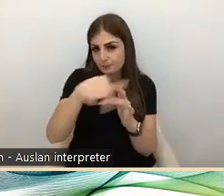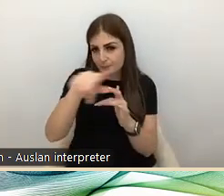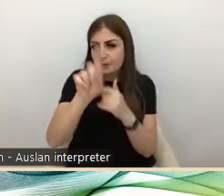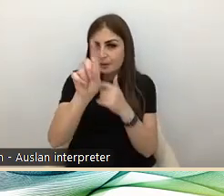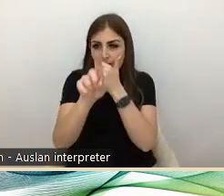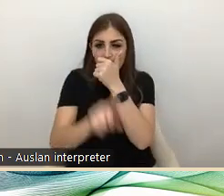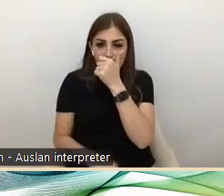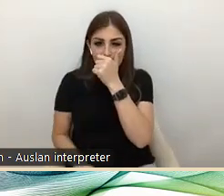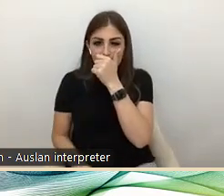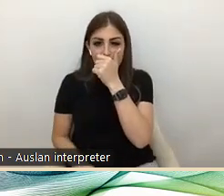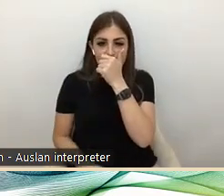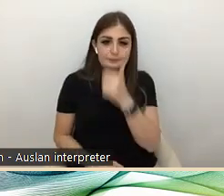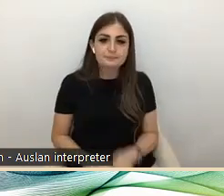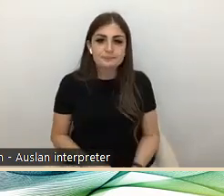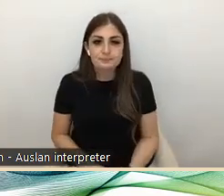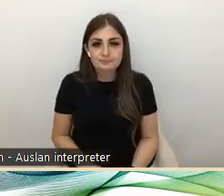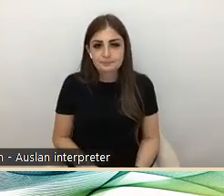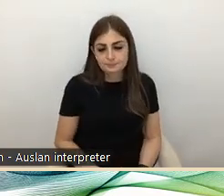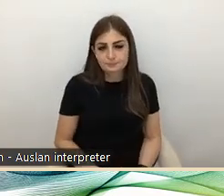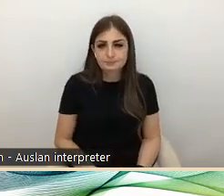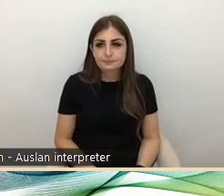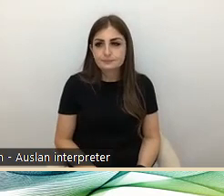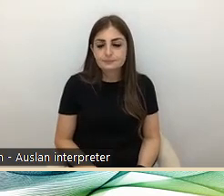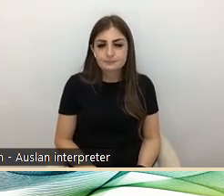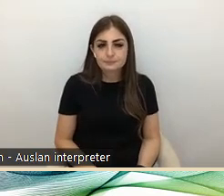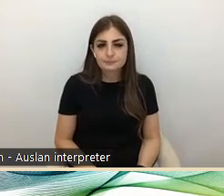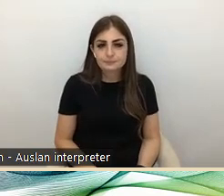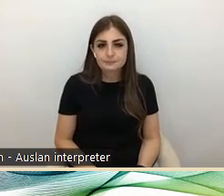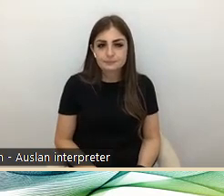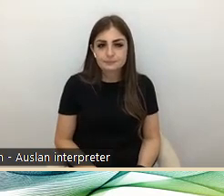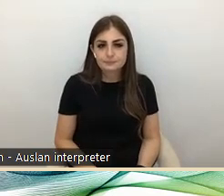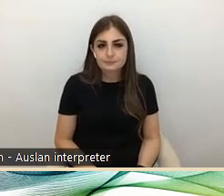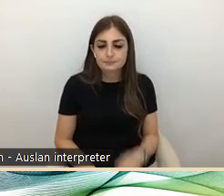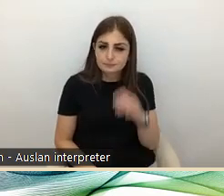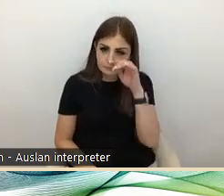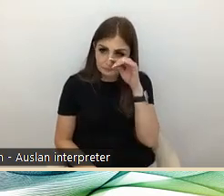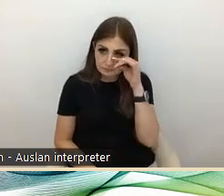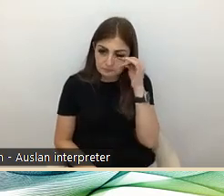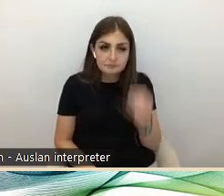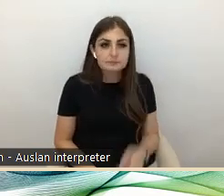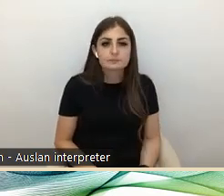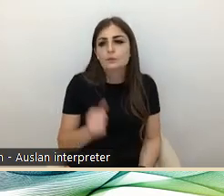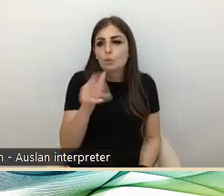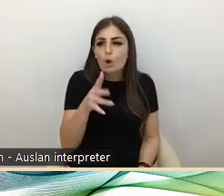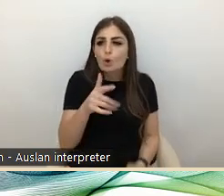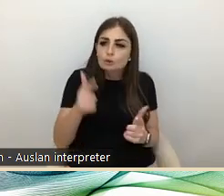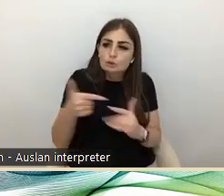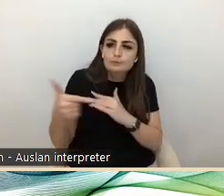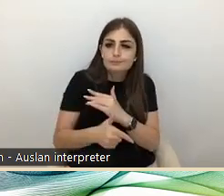attached on the NDIA's website. We won't go into too much about the experts.